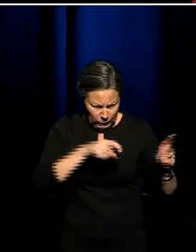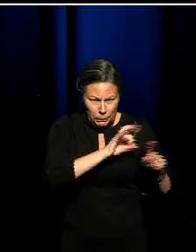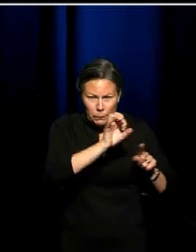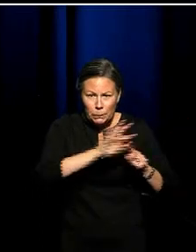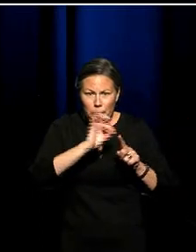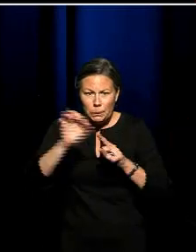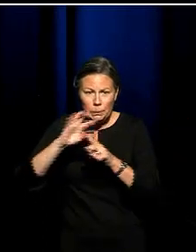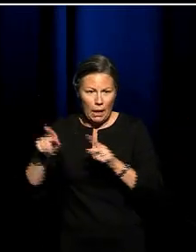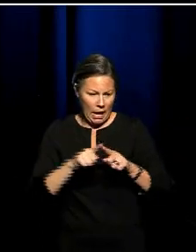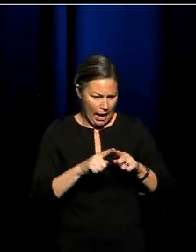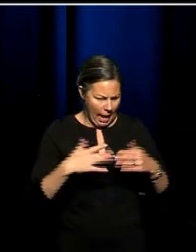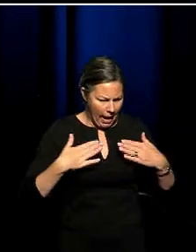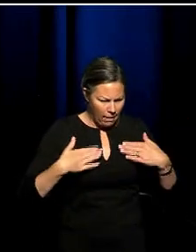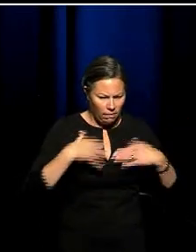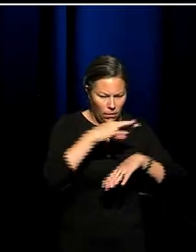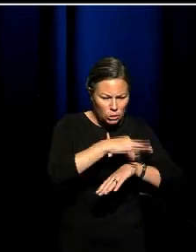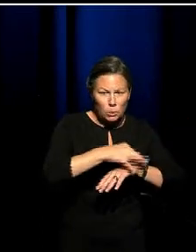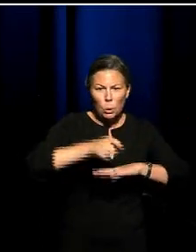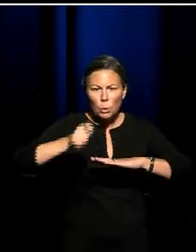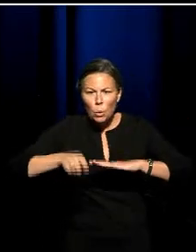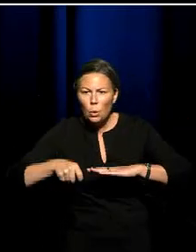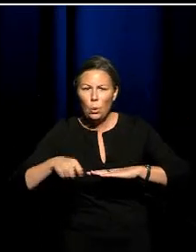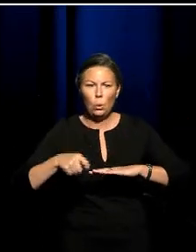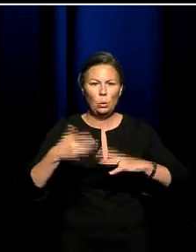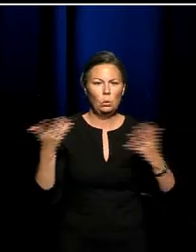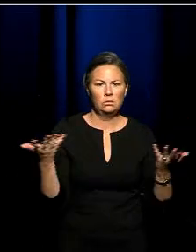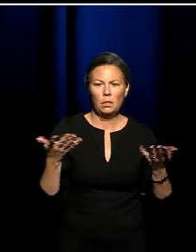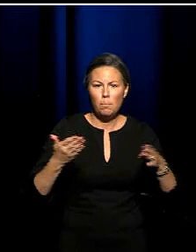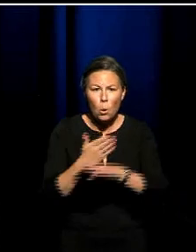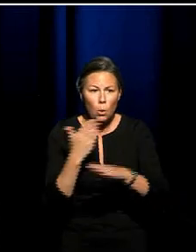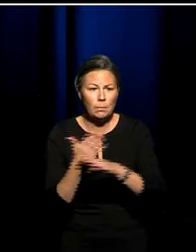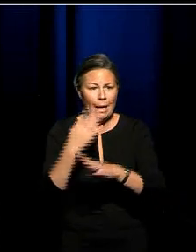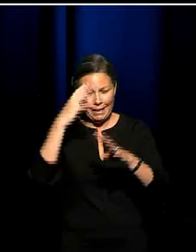as health, education, the justice system, accommodation, employment and access